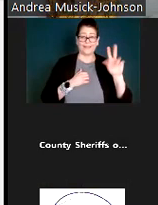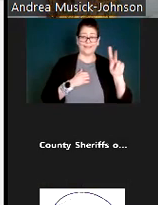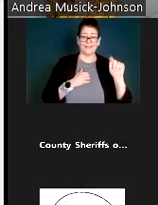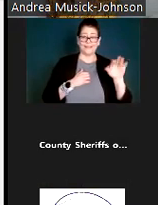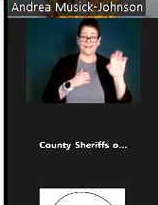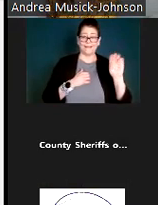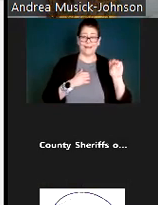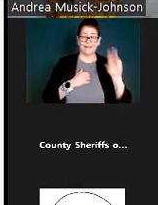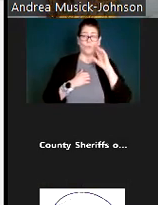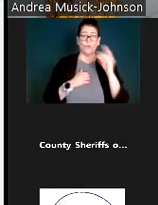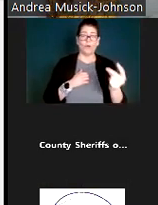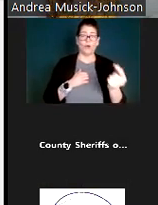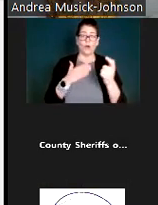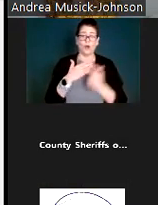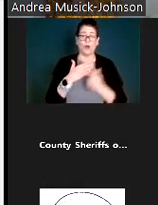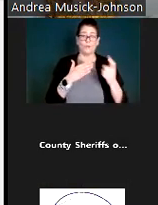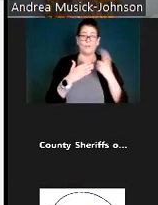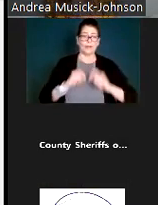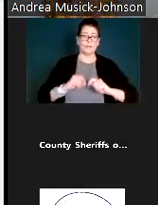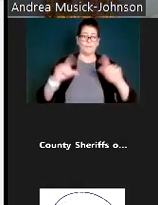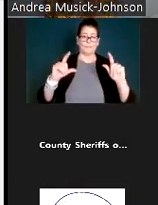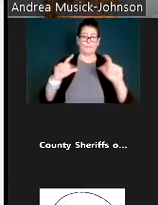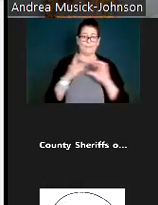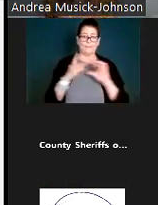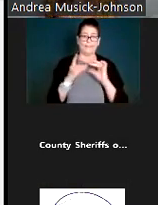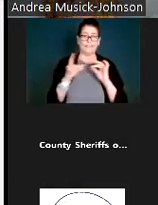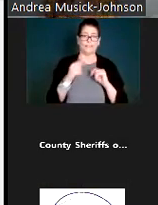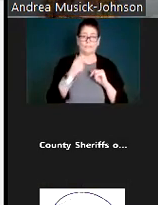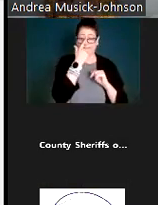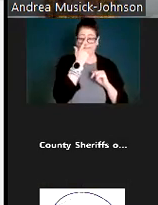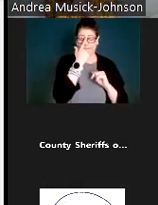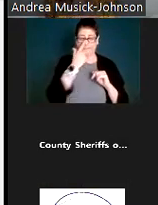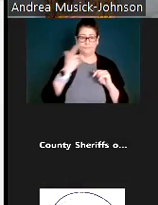going to have this little message pop up and I just want to hit on this really quick.